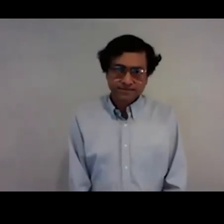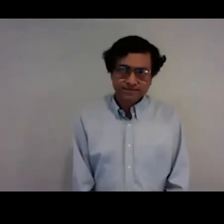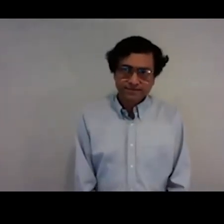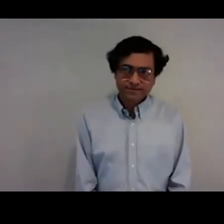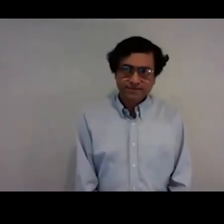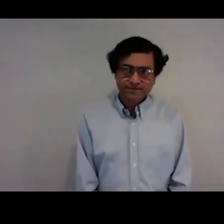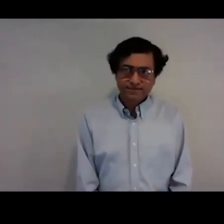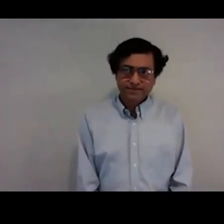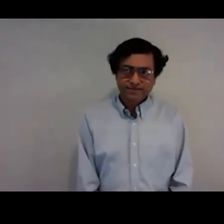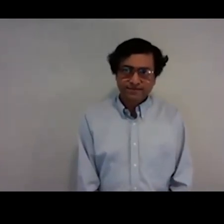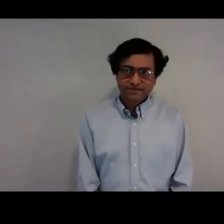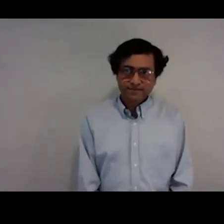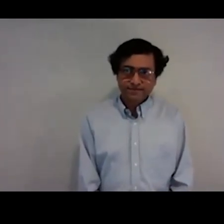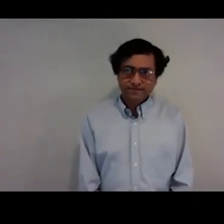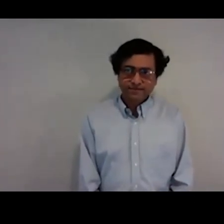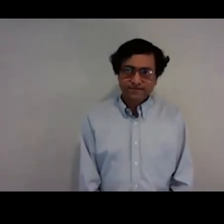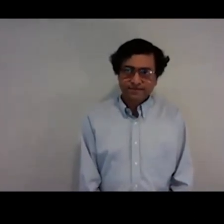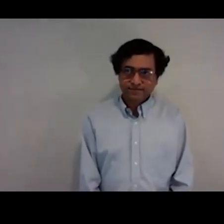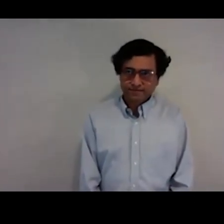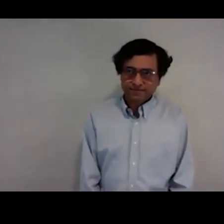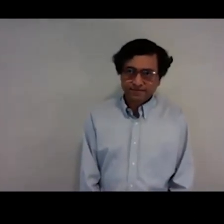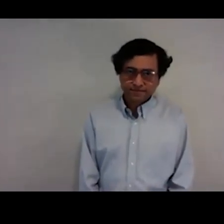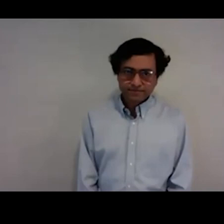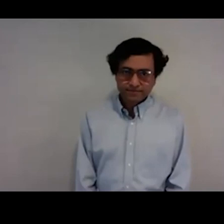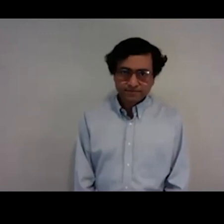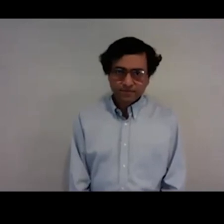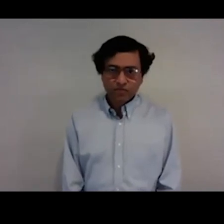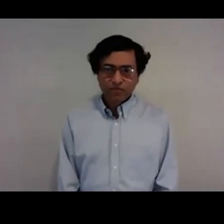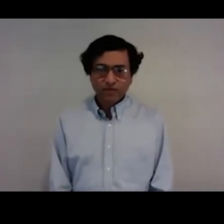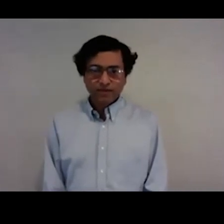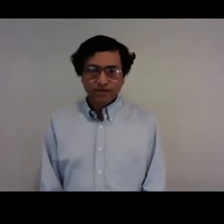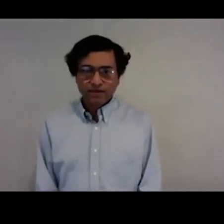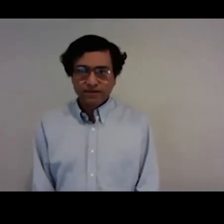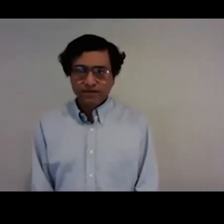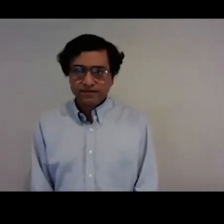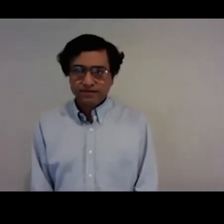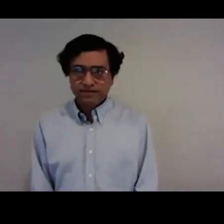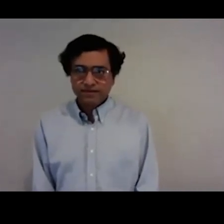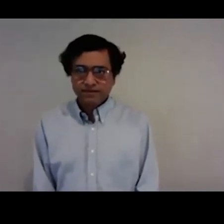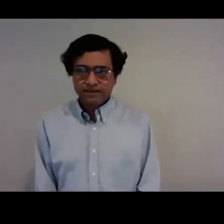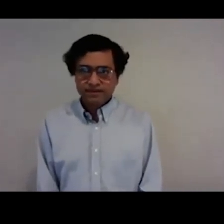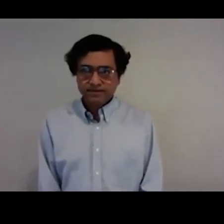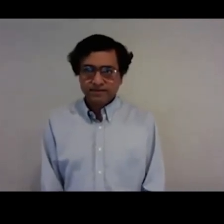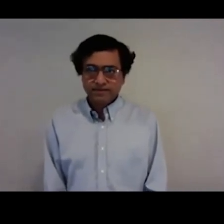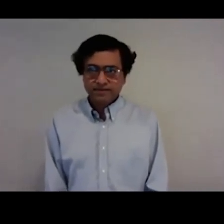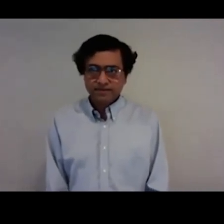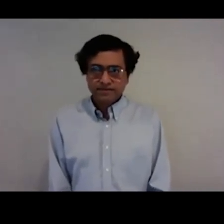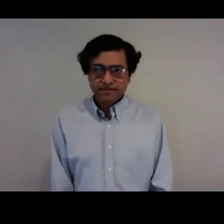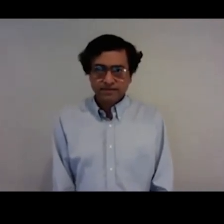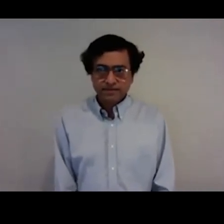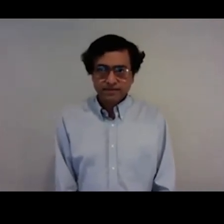individuals, the best ways to accessible information shared with your deaf and hard-of-hearing students.